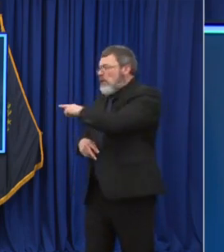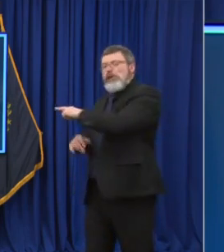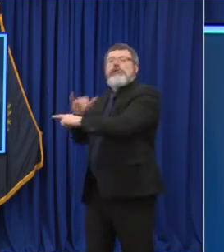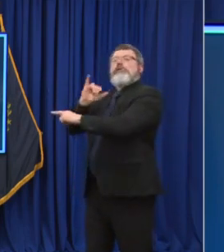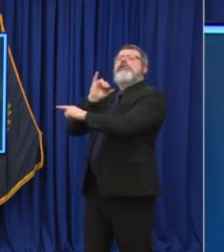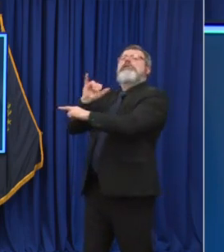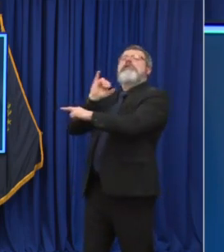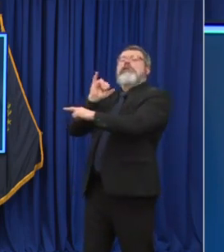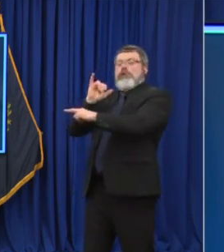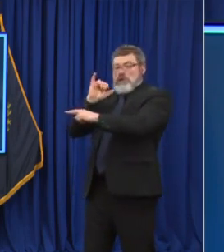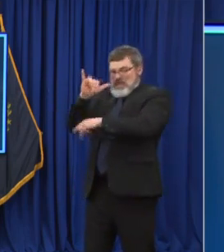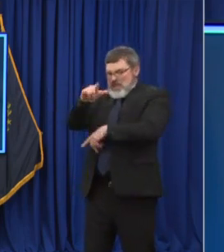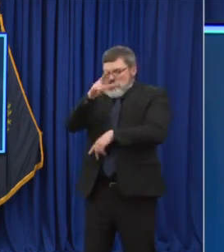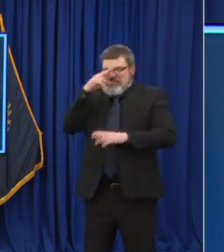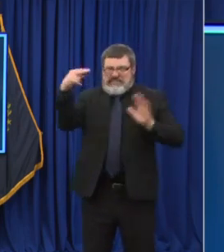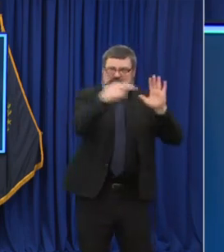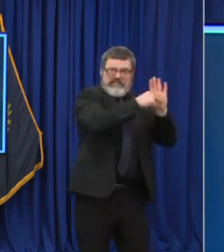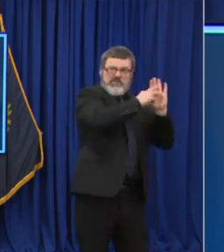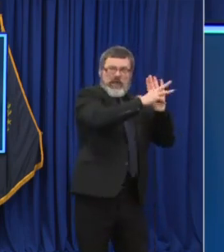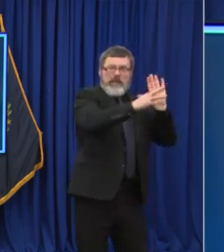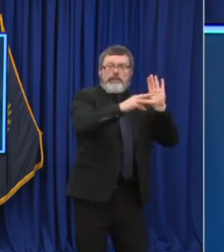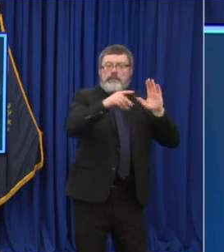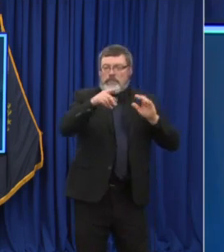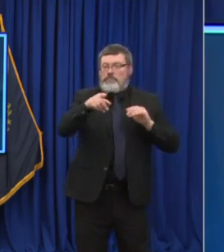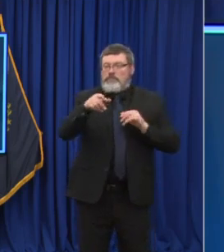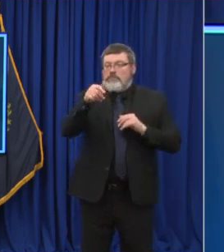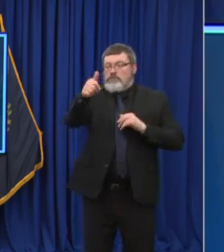I JUST WANT TO CO-WASHABLE -- SHOW A COUPLE SLIDES.